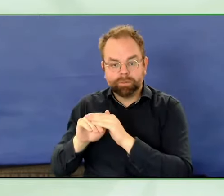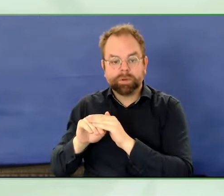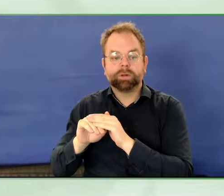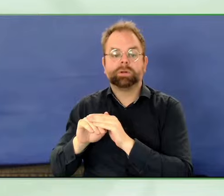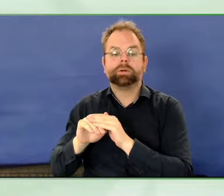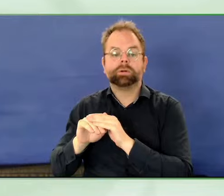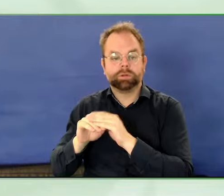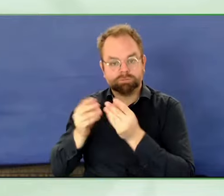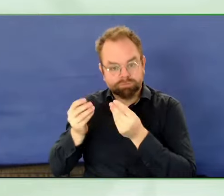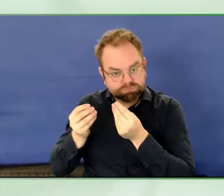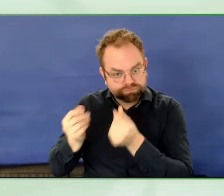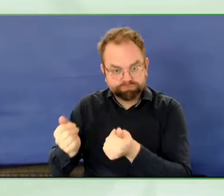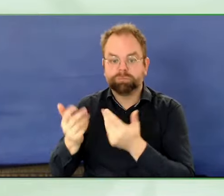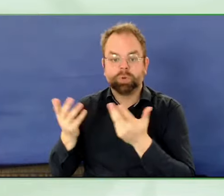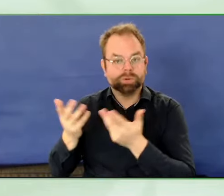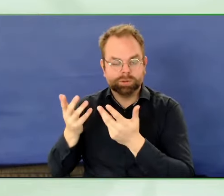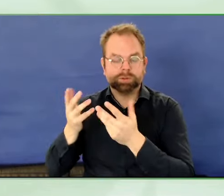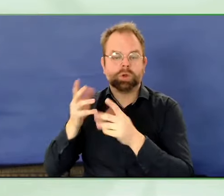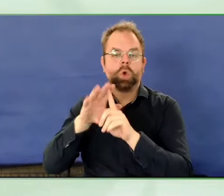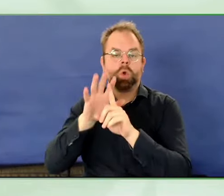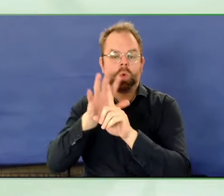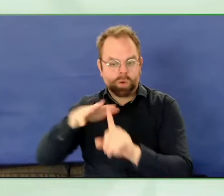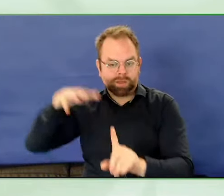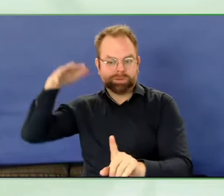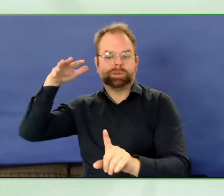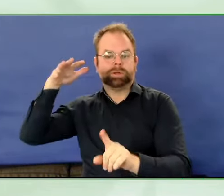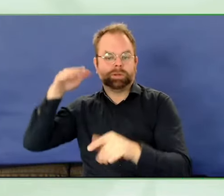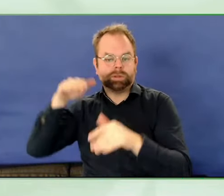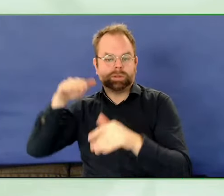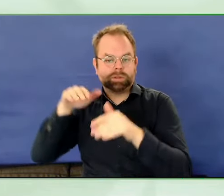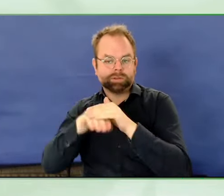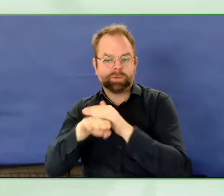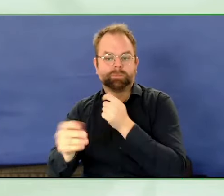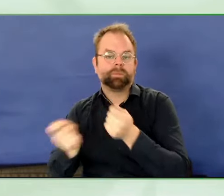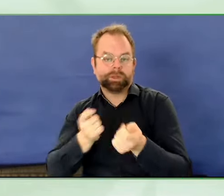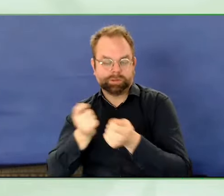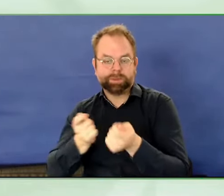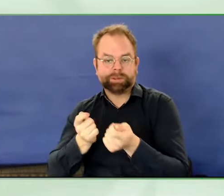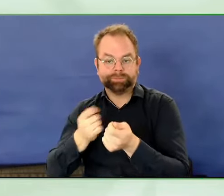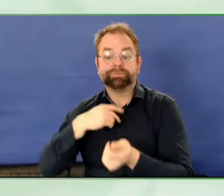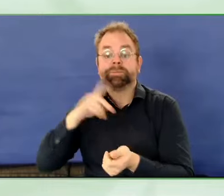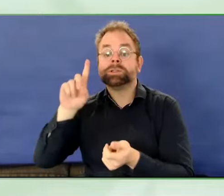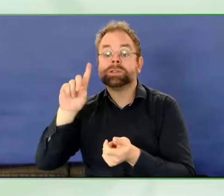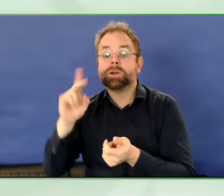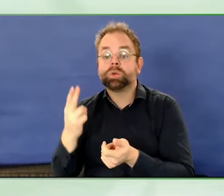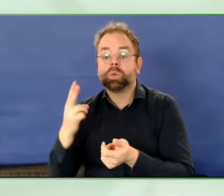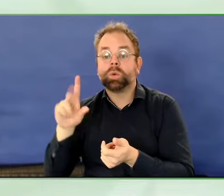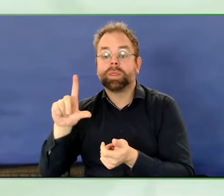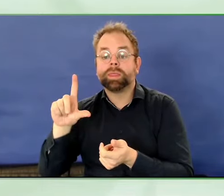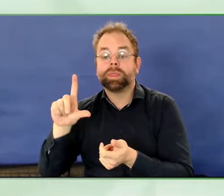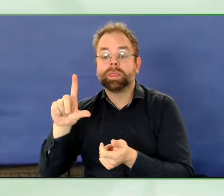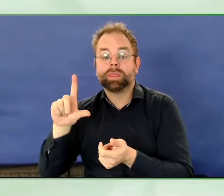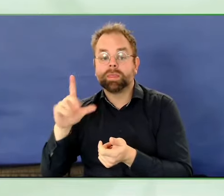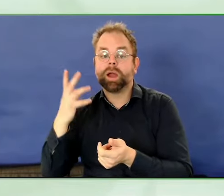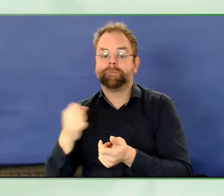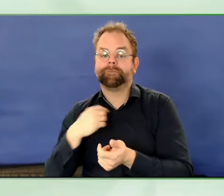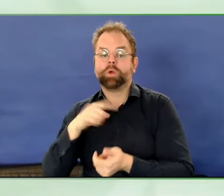Across the organisation we need to develop an inclusive mindset. Followed by compatible technology.